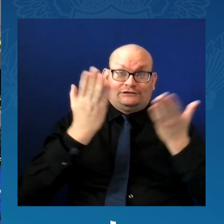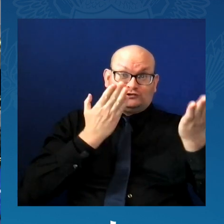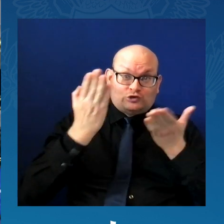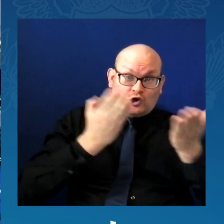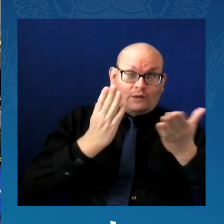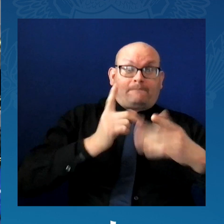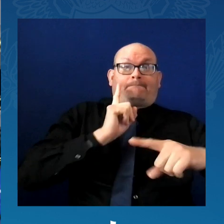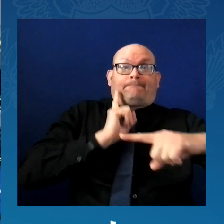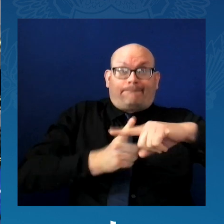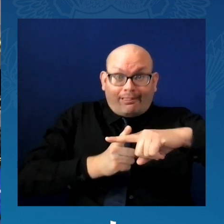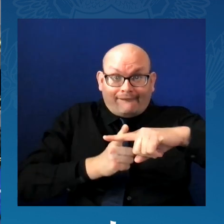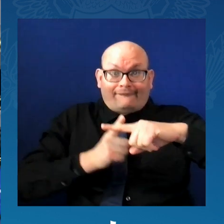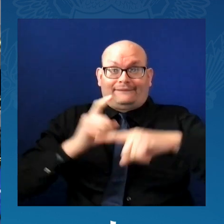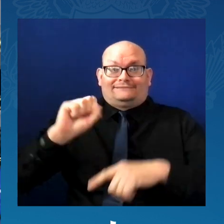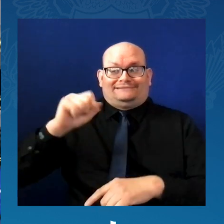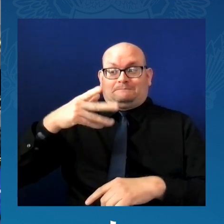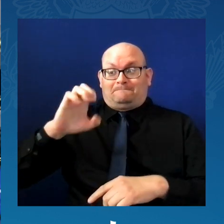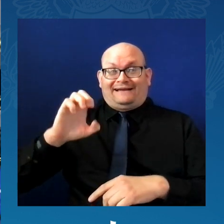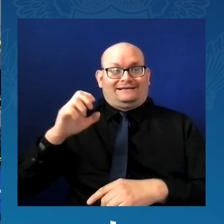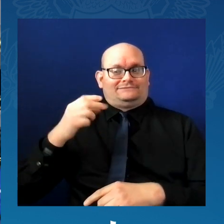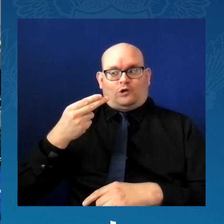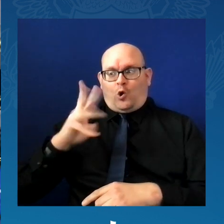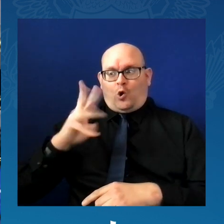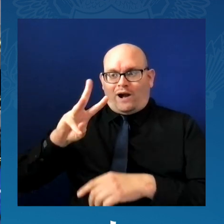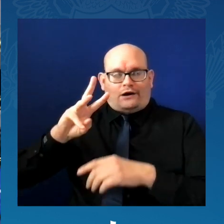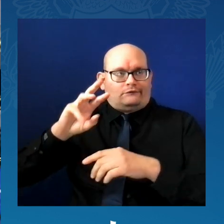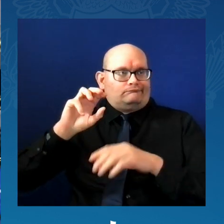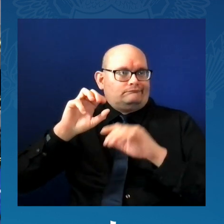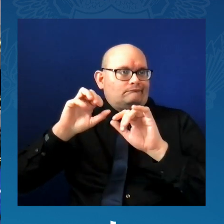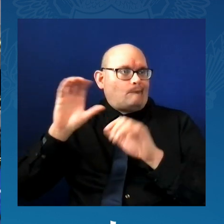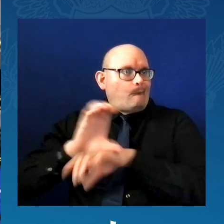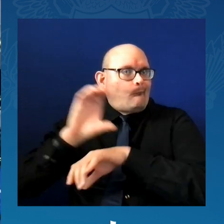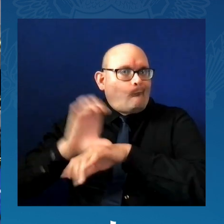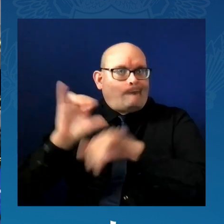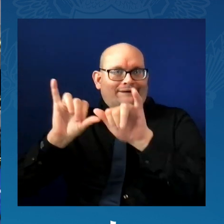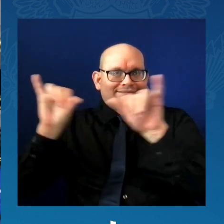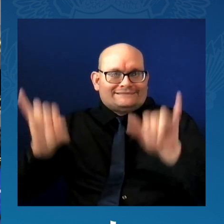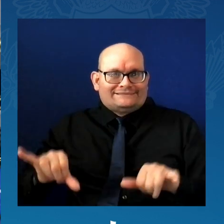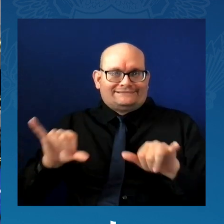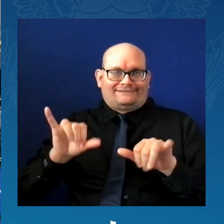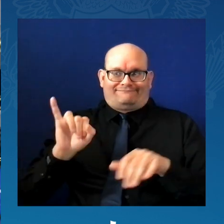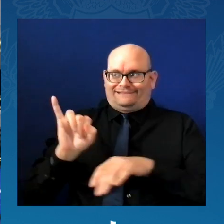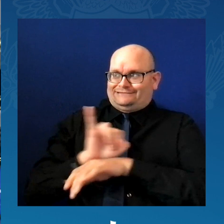Therefore, our industry has what I refer to as an urgent and ongoing need for talent. Thank you.